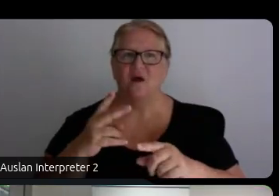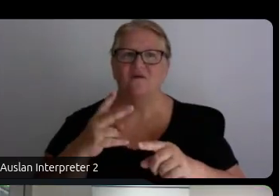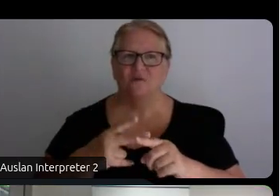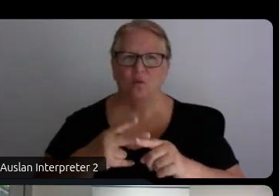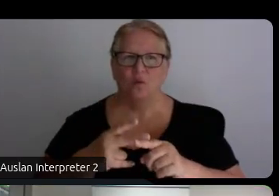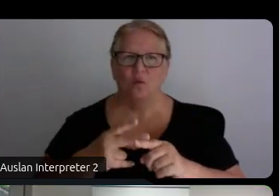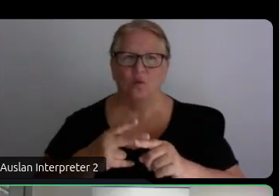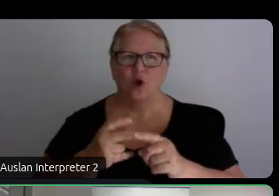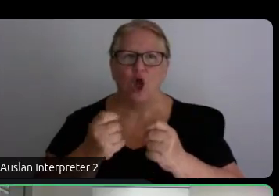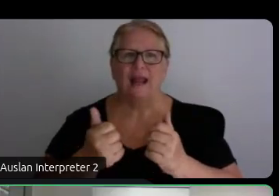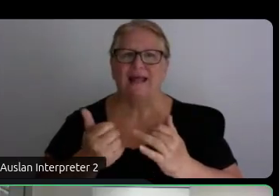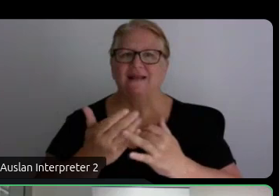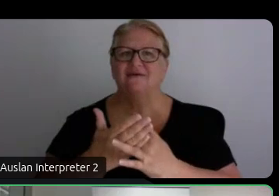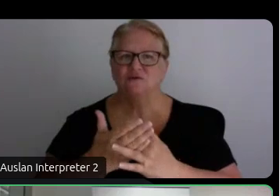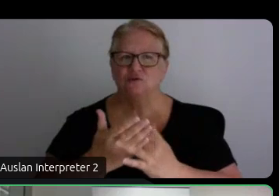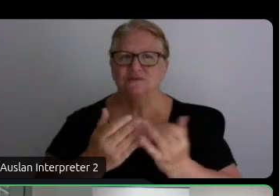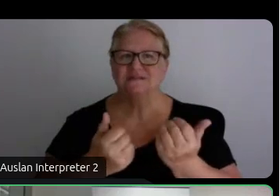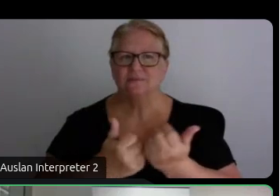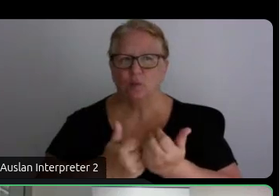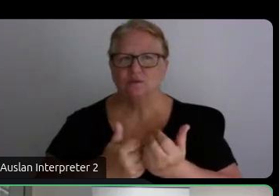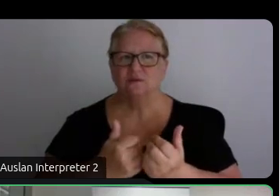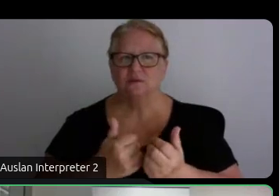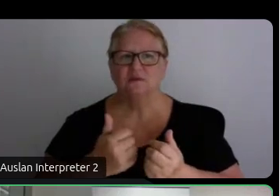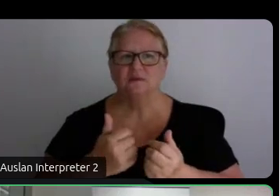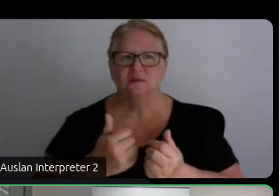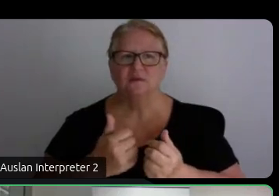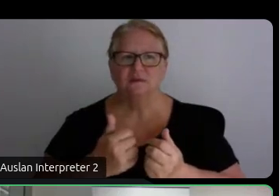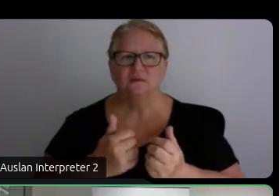early intervention board and how that could be potentially getting that at this stage could help